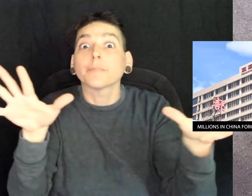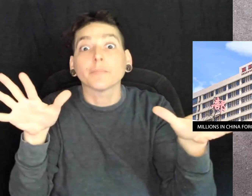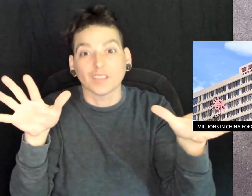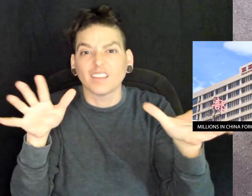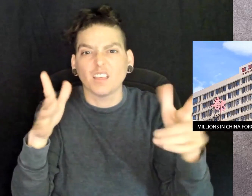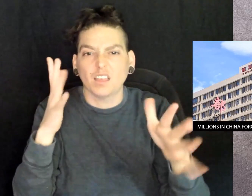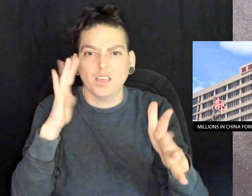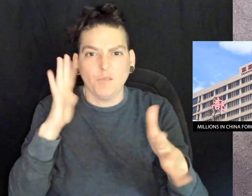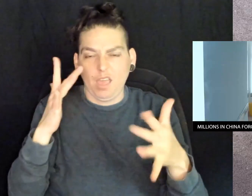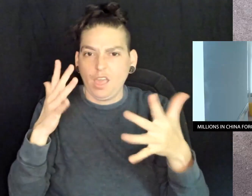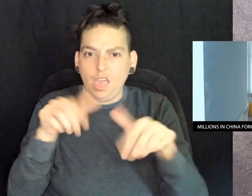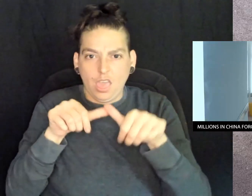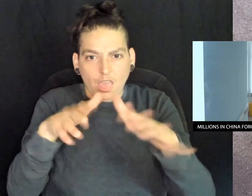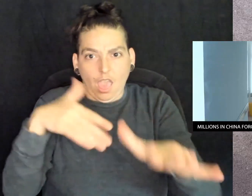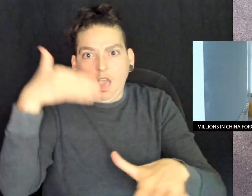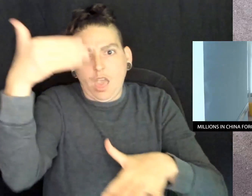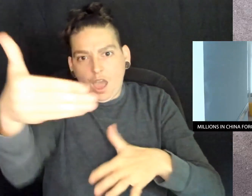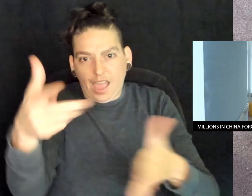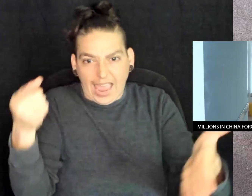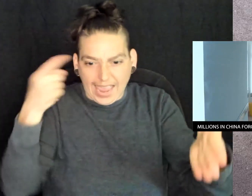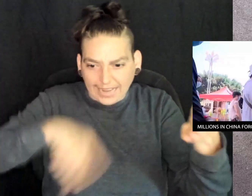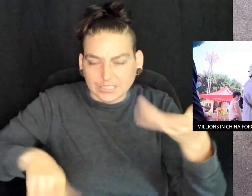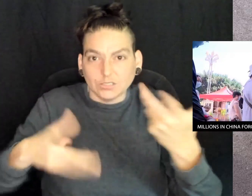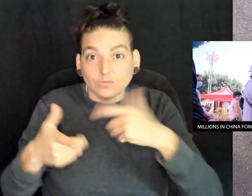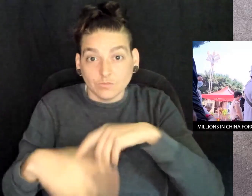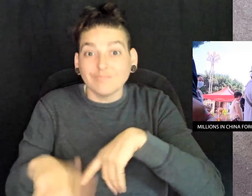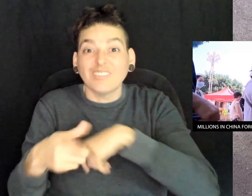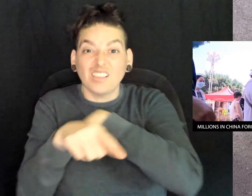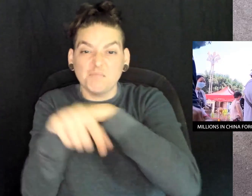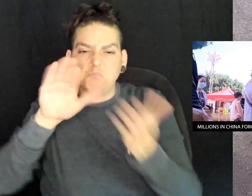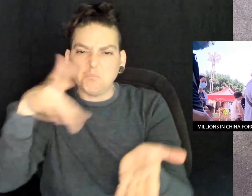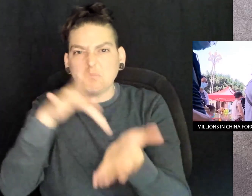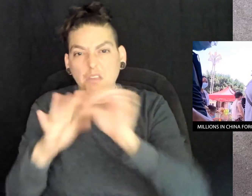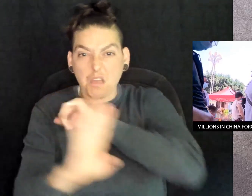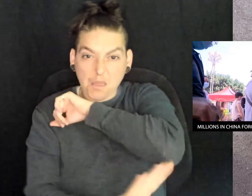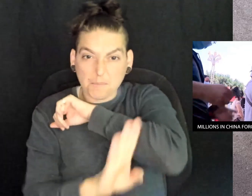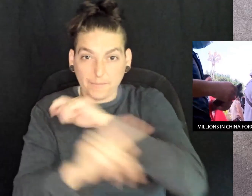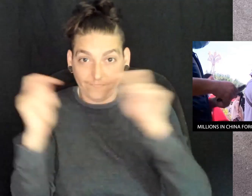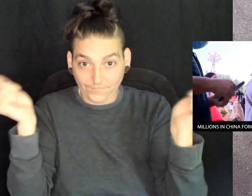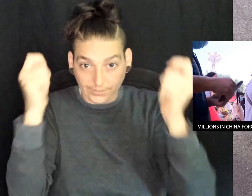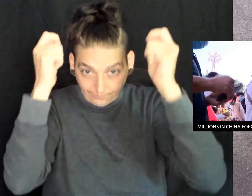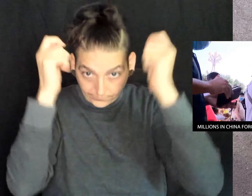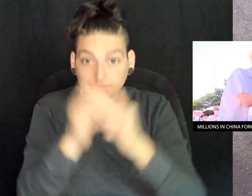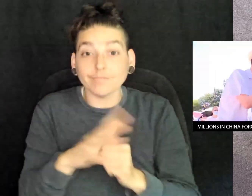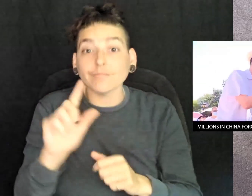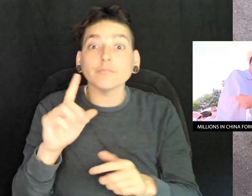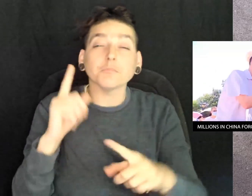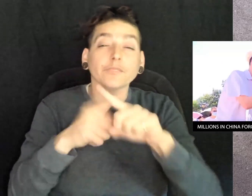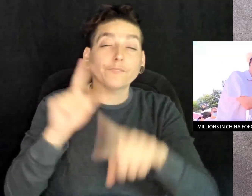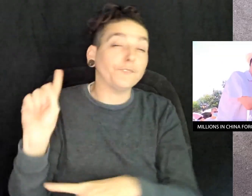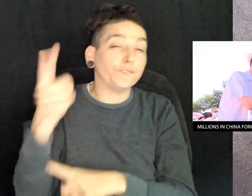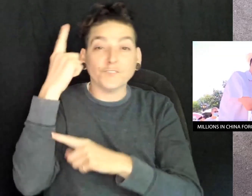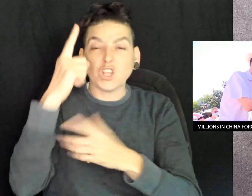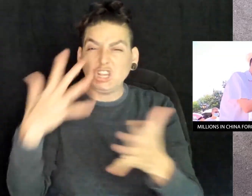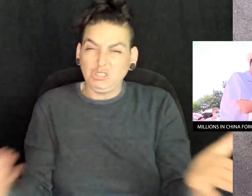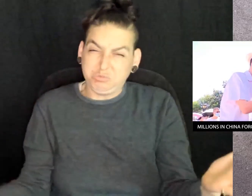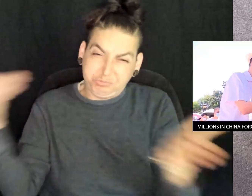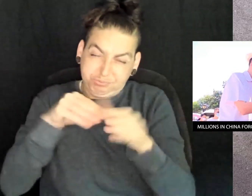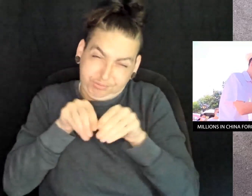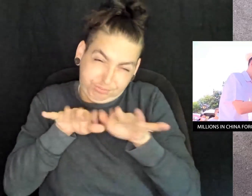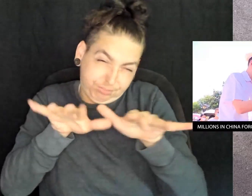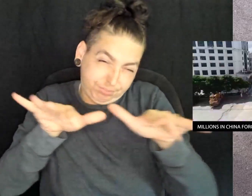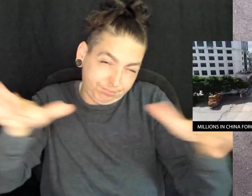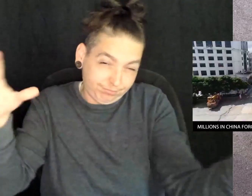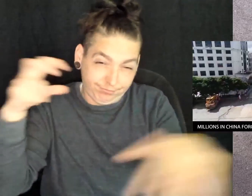being 30 children under the age of 10 the outbreak comes ahead of next week's mid autumn festival